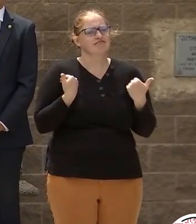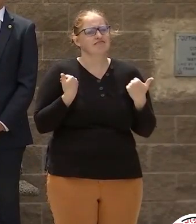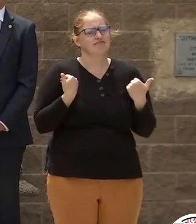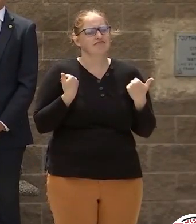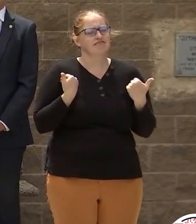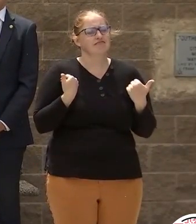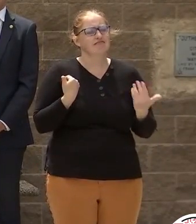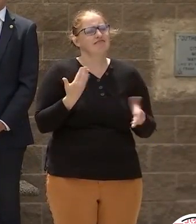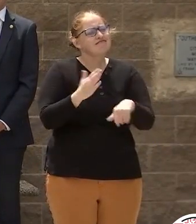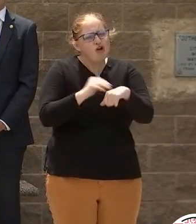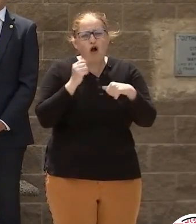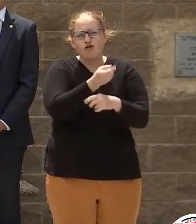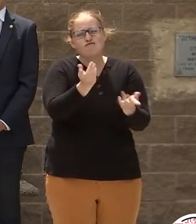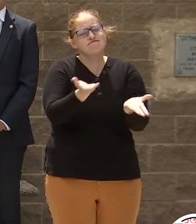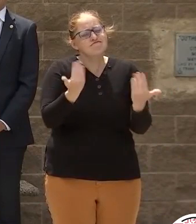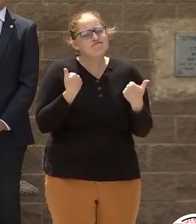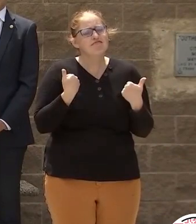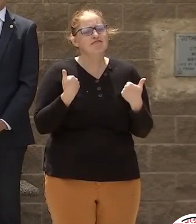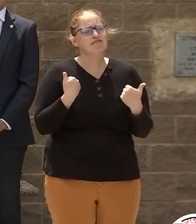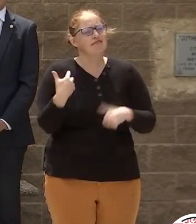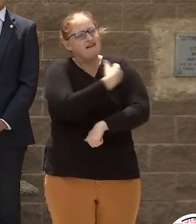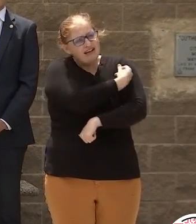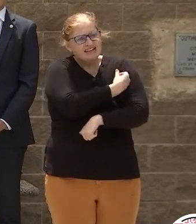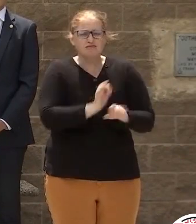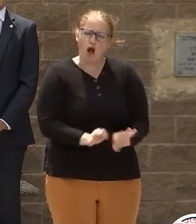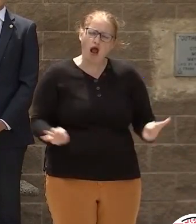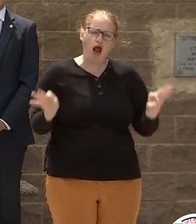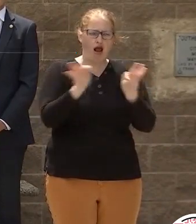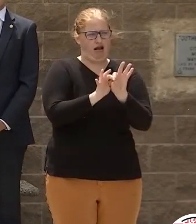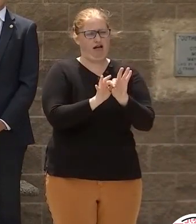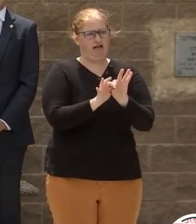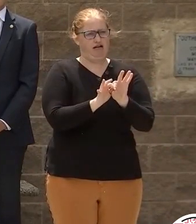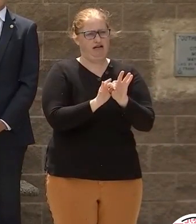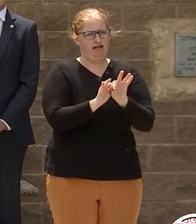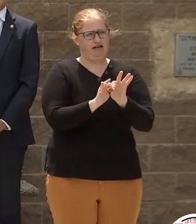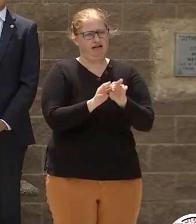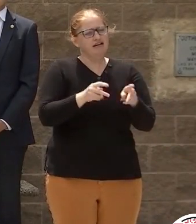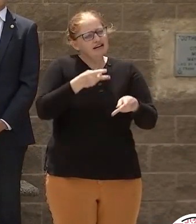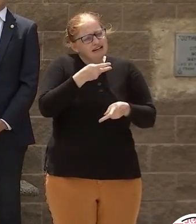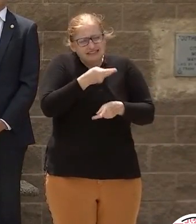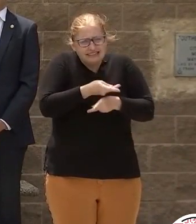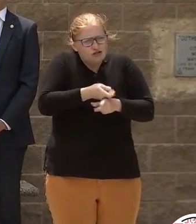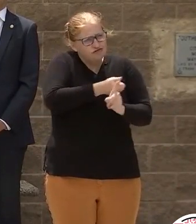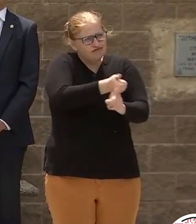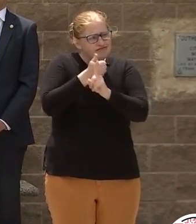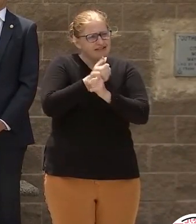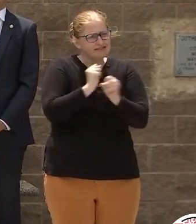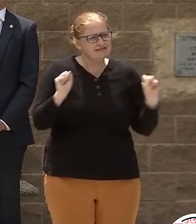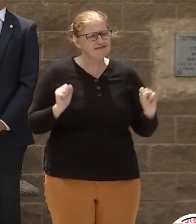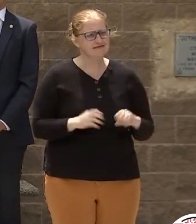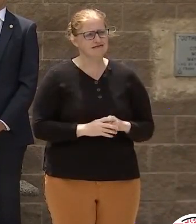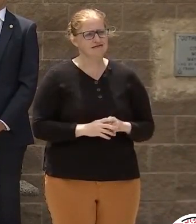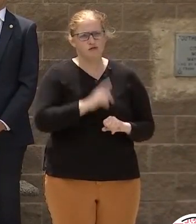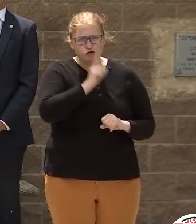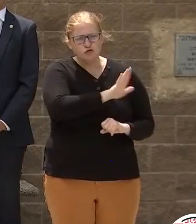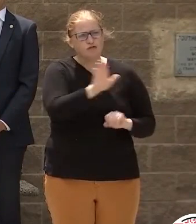IS A CRY TO MY COMMUNITY, A CRY TO EVERYONE WHO HAS NOT GOTTEN THE VACCINE TO SAY WE NEED YOU TO GET VACCINATED. IT